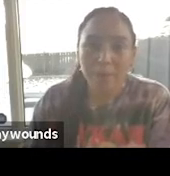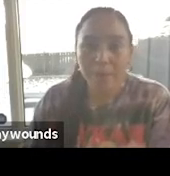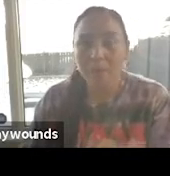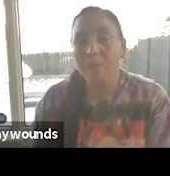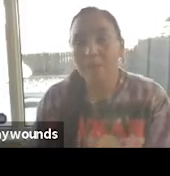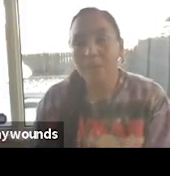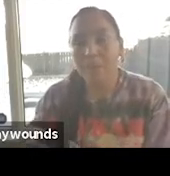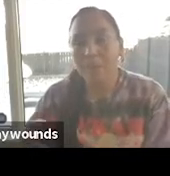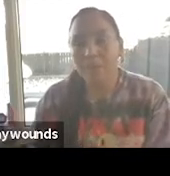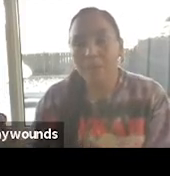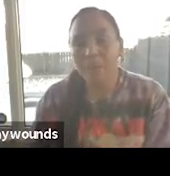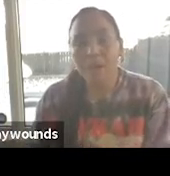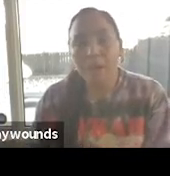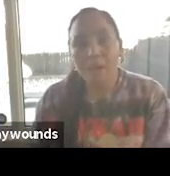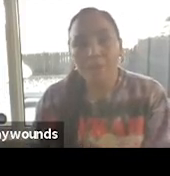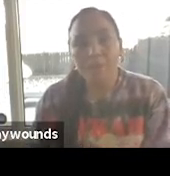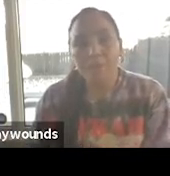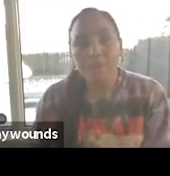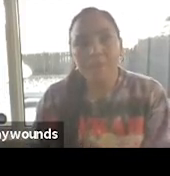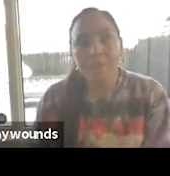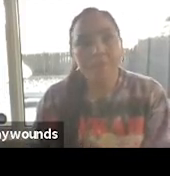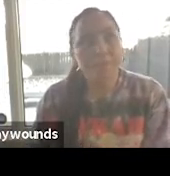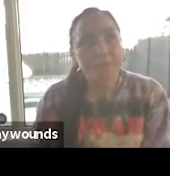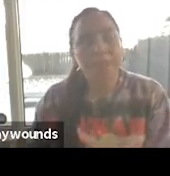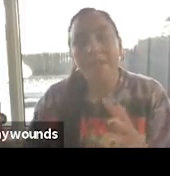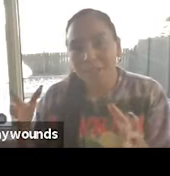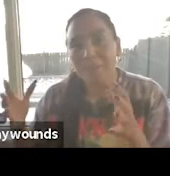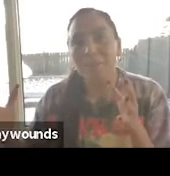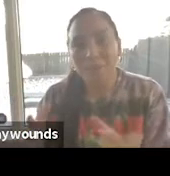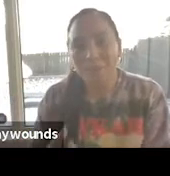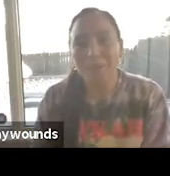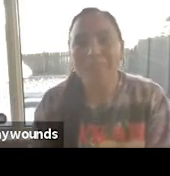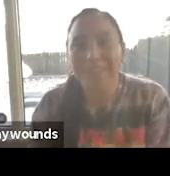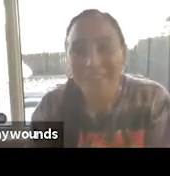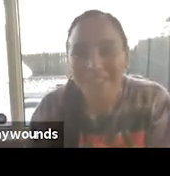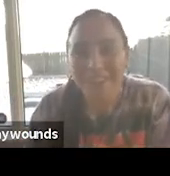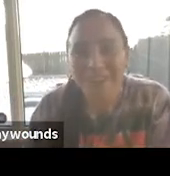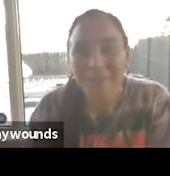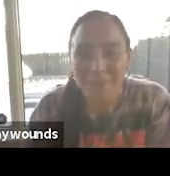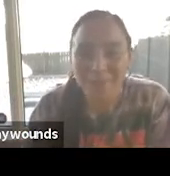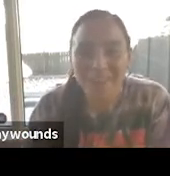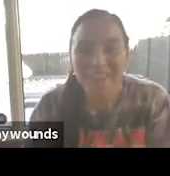based on our budget and based on yeah, just someone who could take on more than